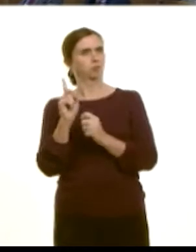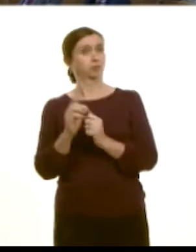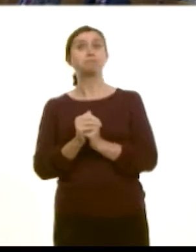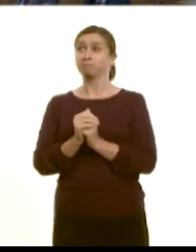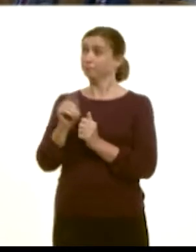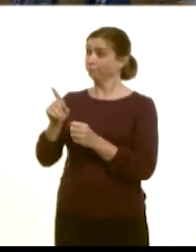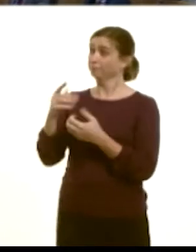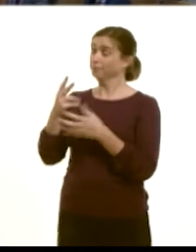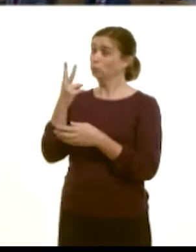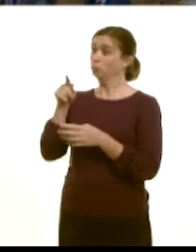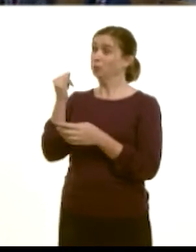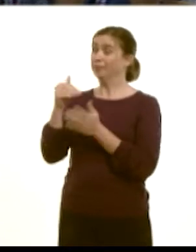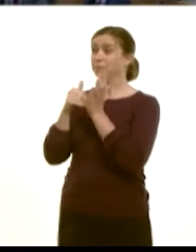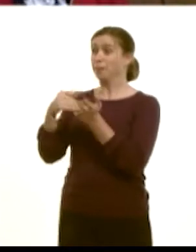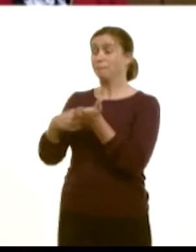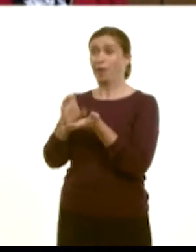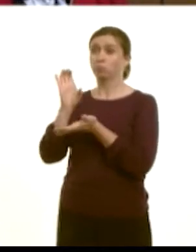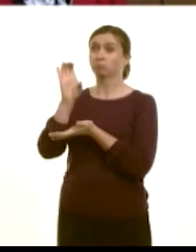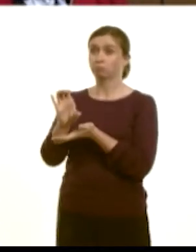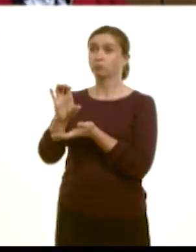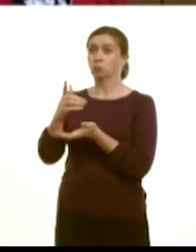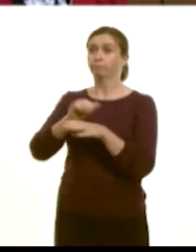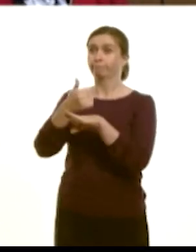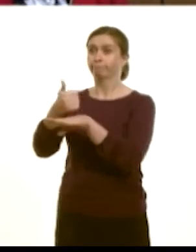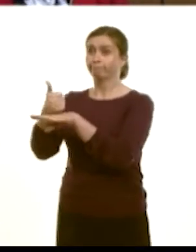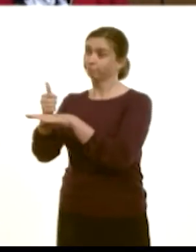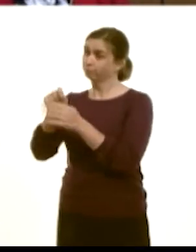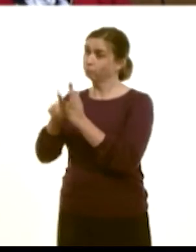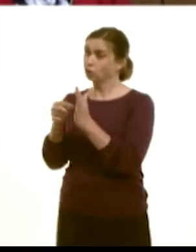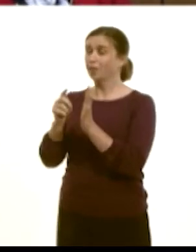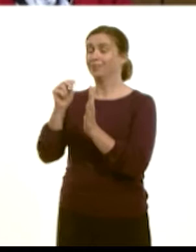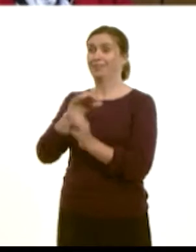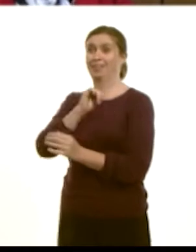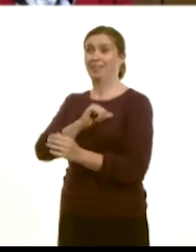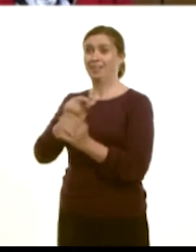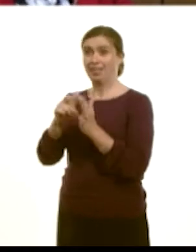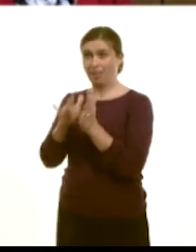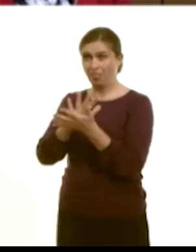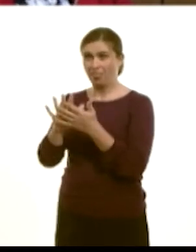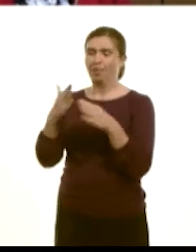£2.6 million to facilitate various projects in Neath supporting employment, leisure, businesses,